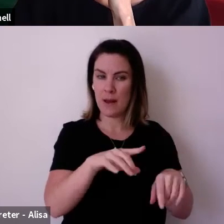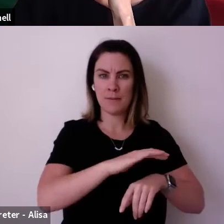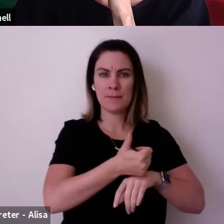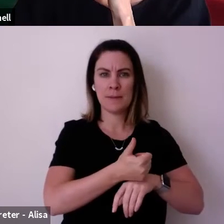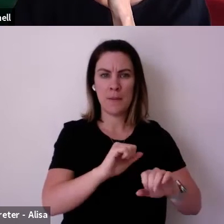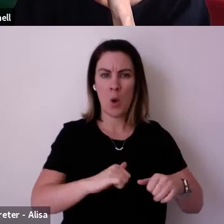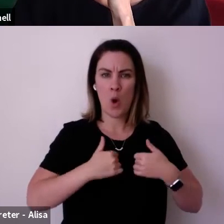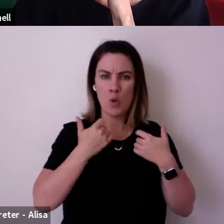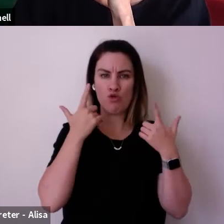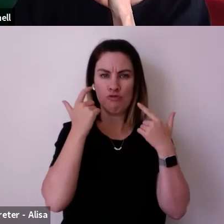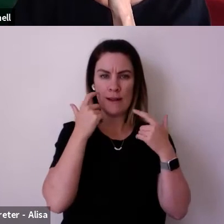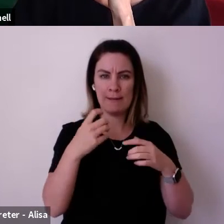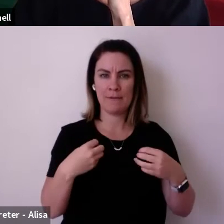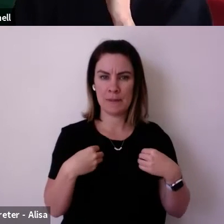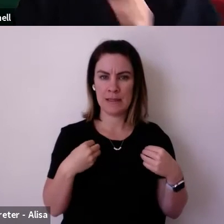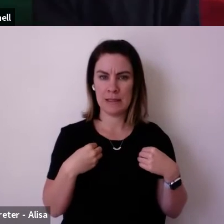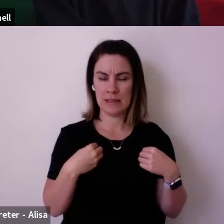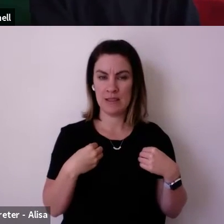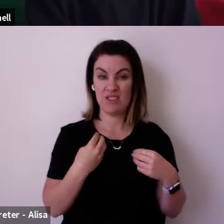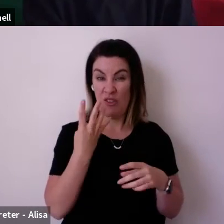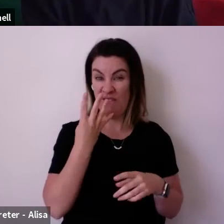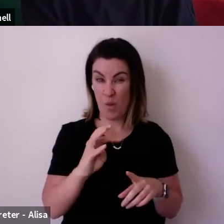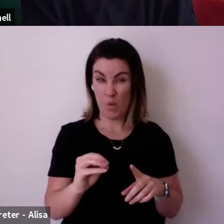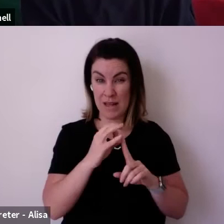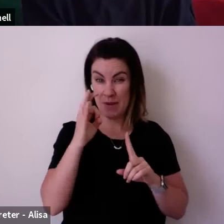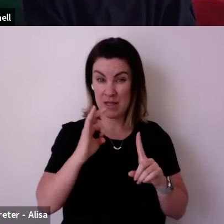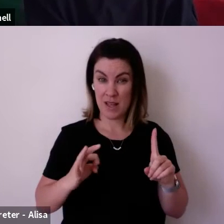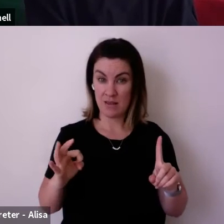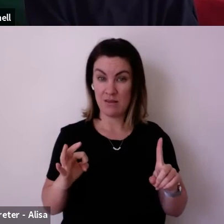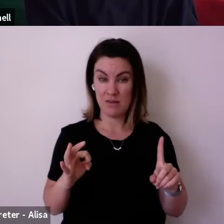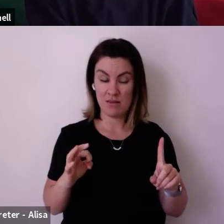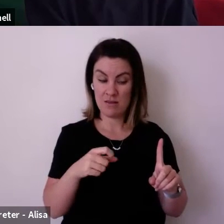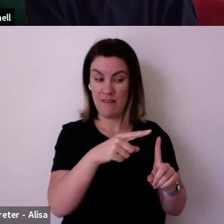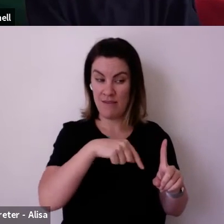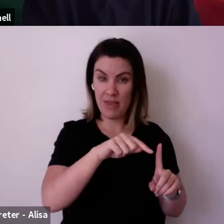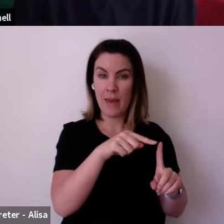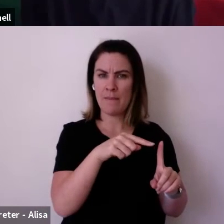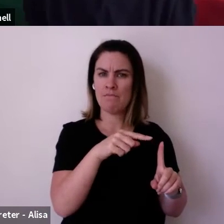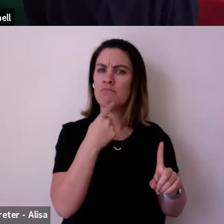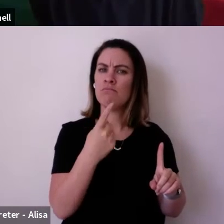40 percent of our graduates coming out of the bachelor of fine arts are reporting they started a business